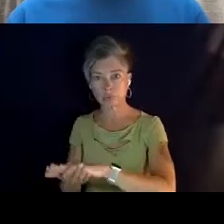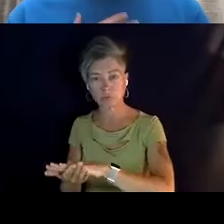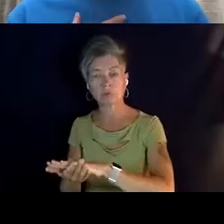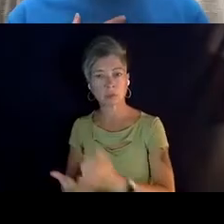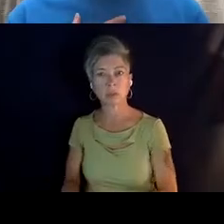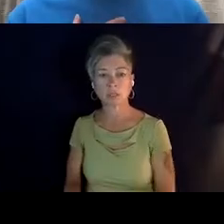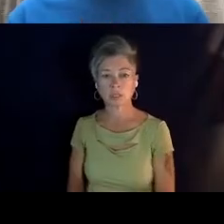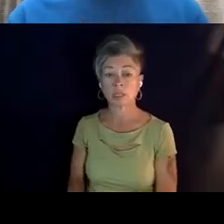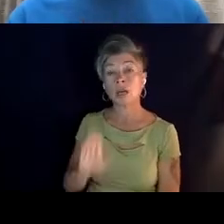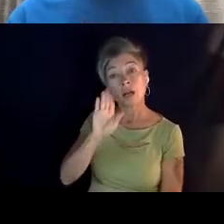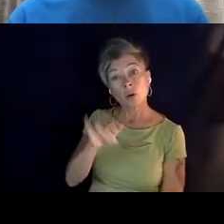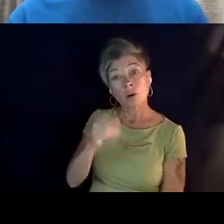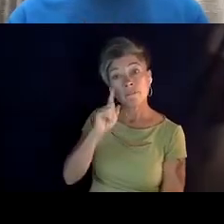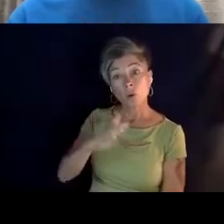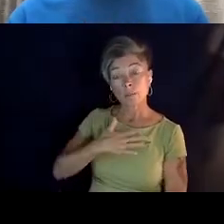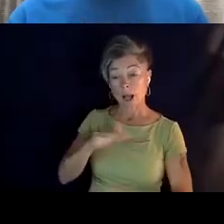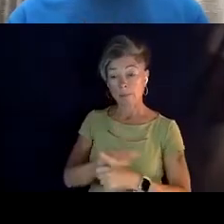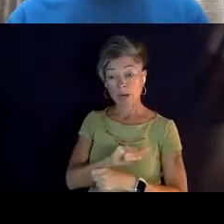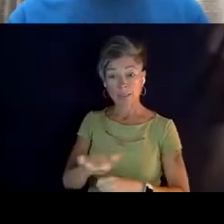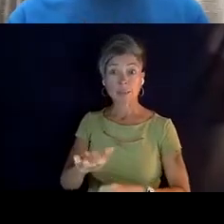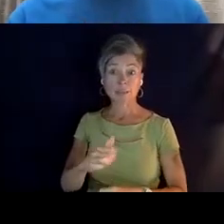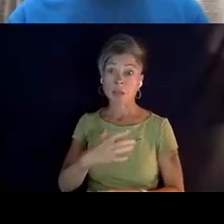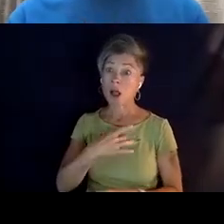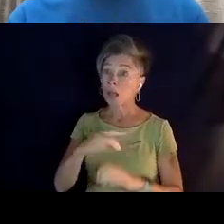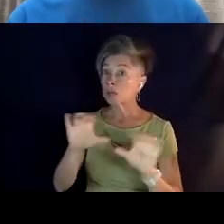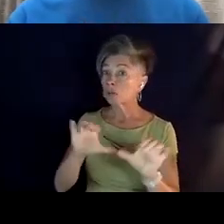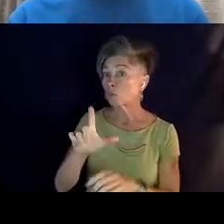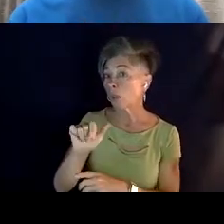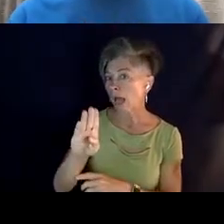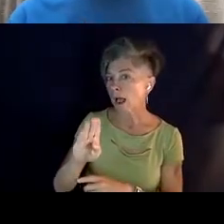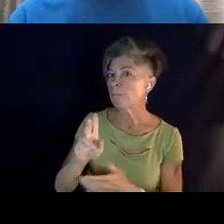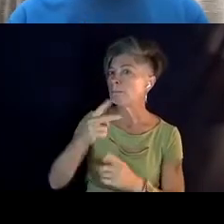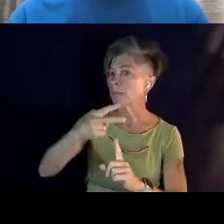I know for my practice, I like to do labs every two to three months for that first year.